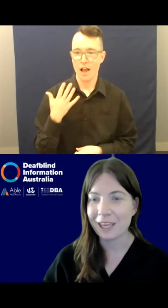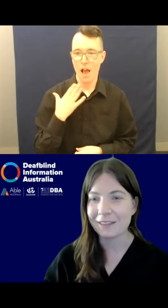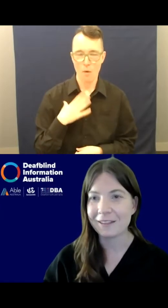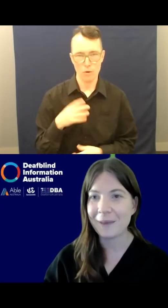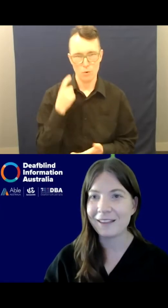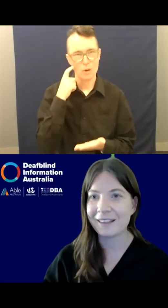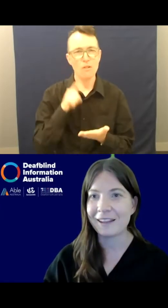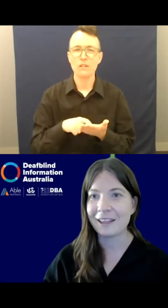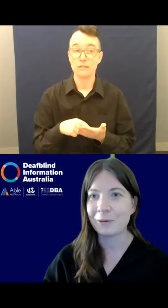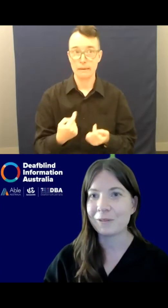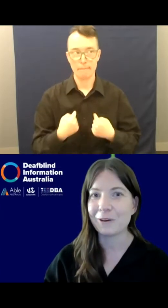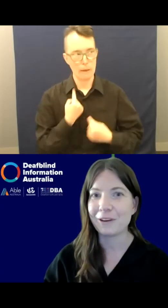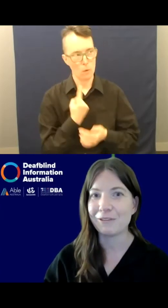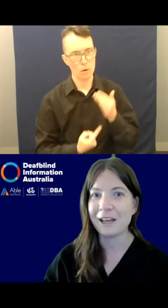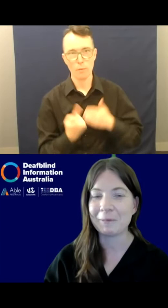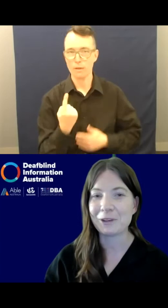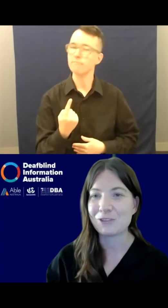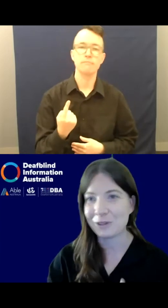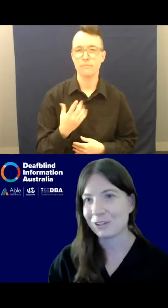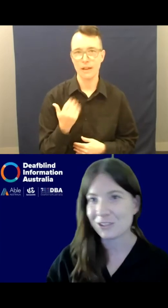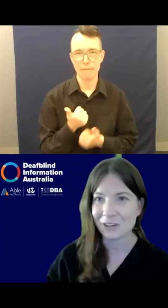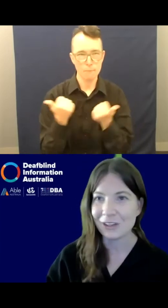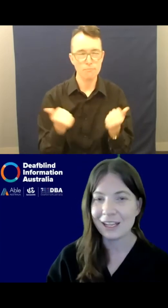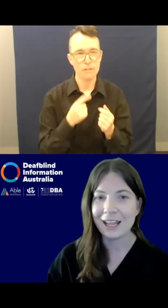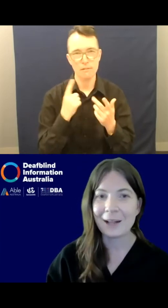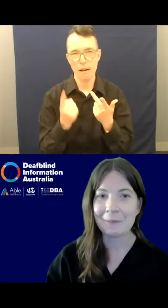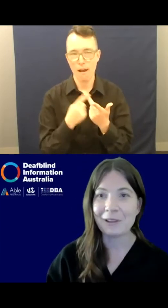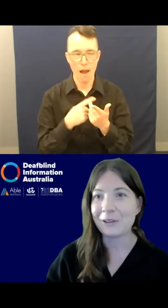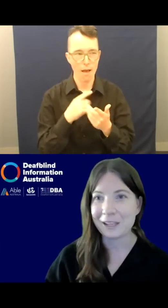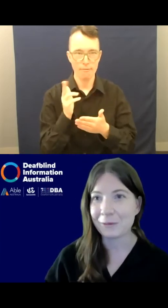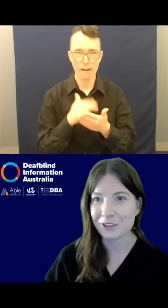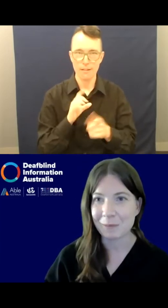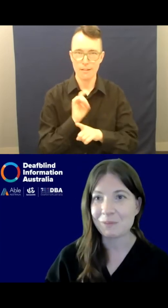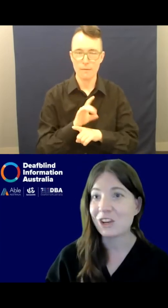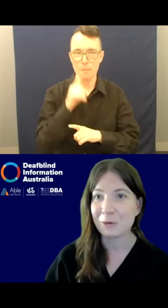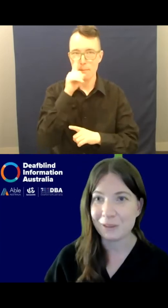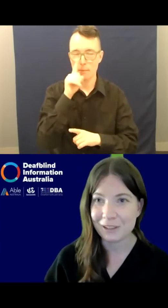this space and have also contributed to the learnings which I'm sharing with you today.